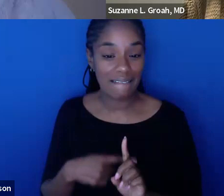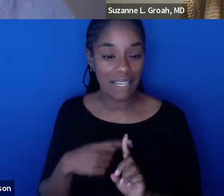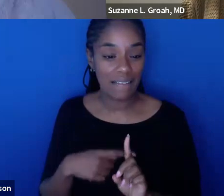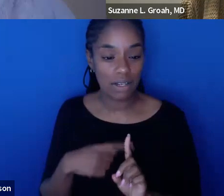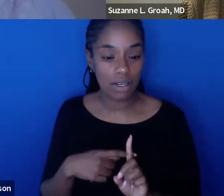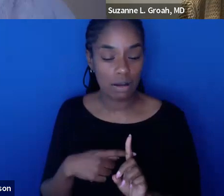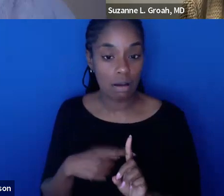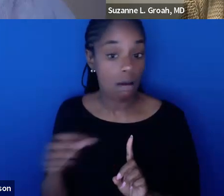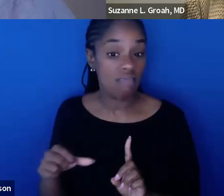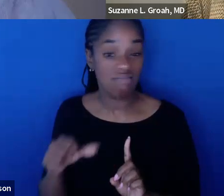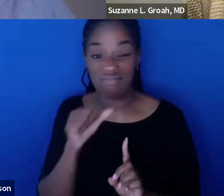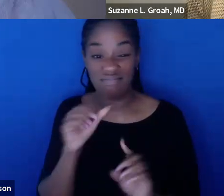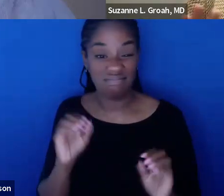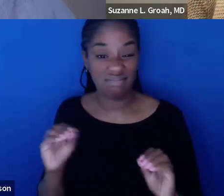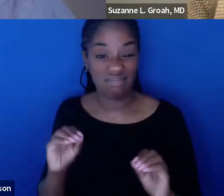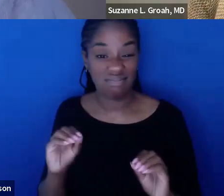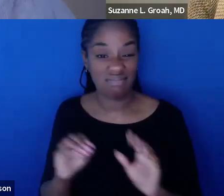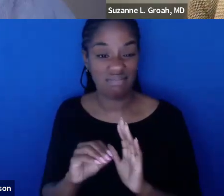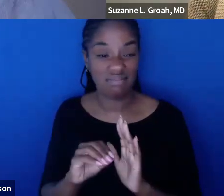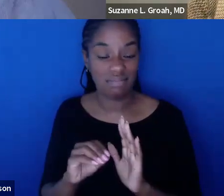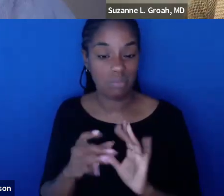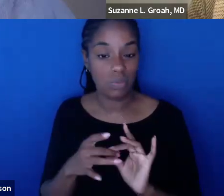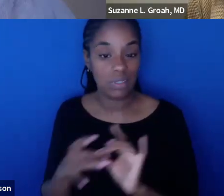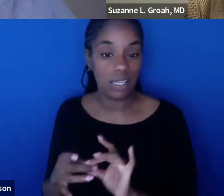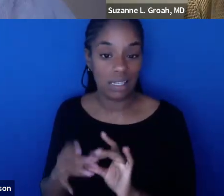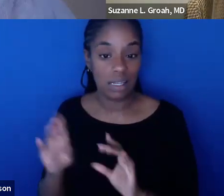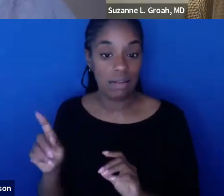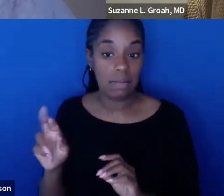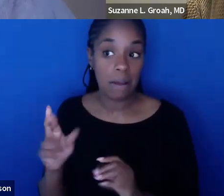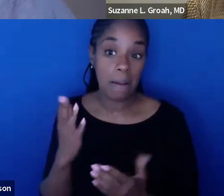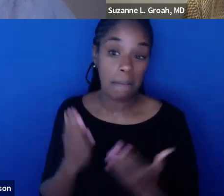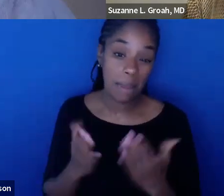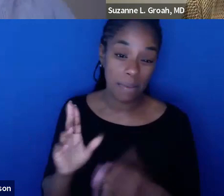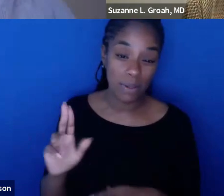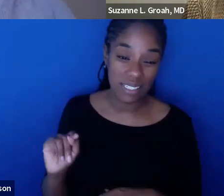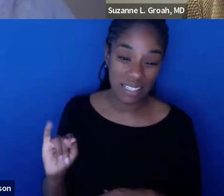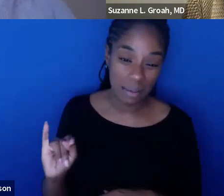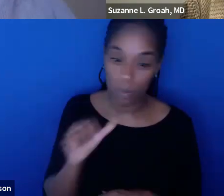other symptoms specific to the bladder. Okay, it could be a UTI, but we don't have any symptoms specific to the bladder.